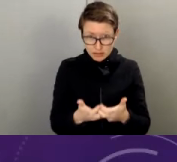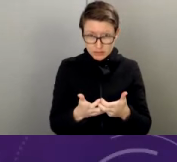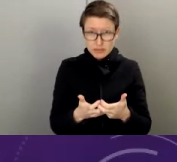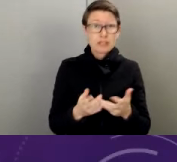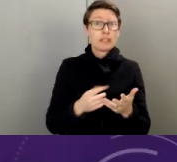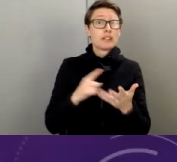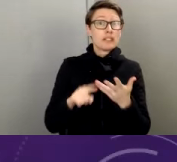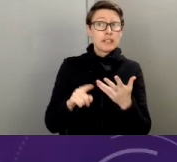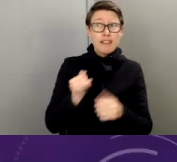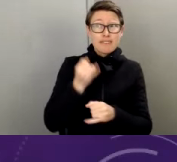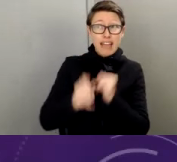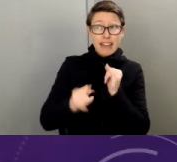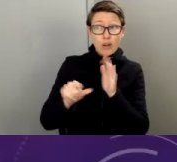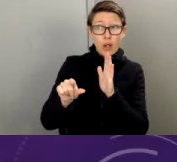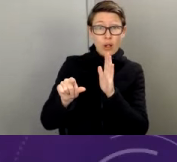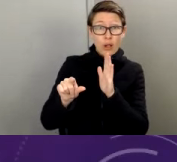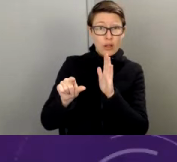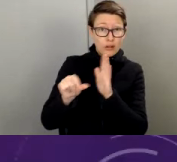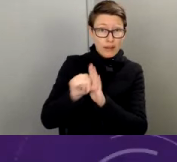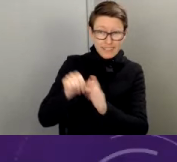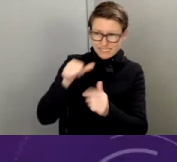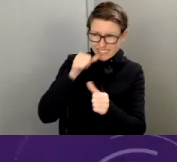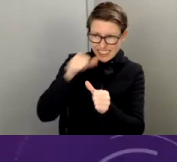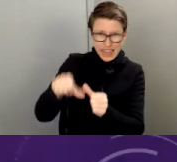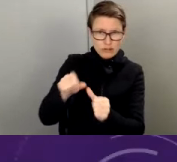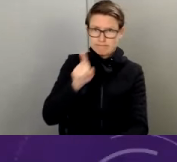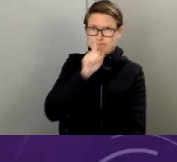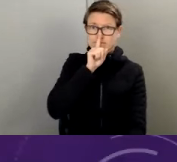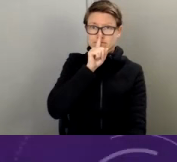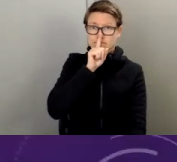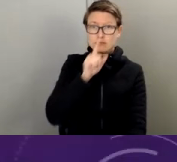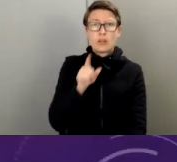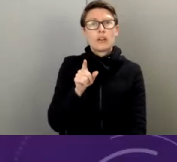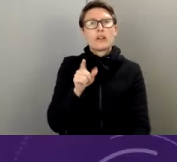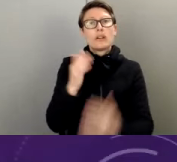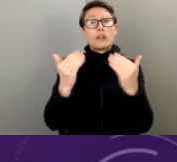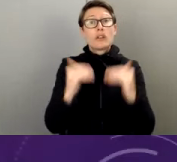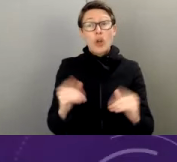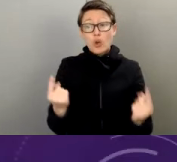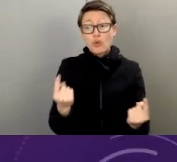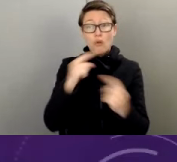or not identified cross listed sections that aren't separated. We do get those quite a bit.